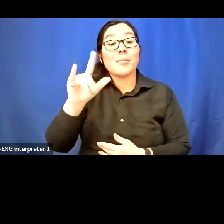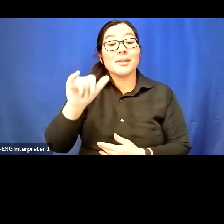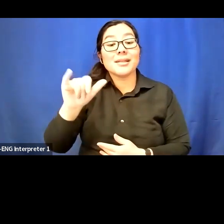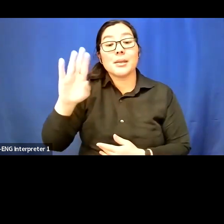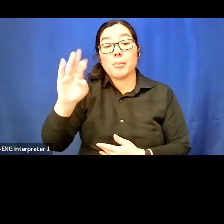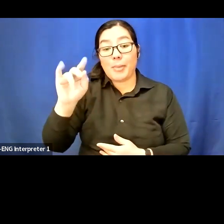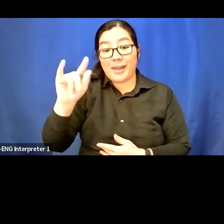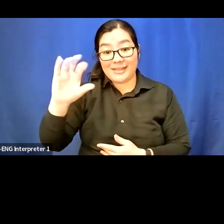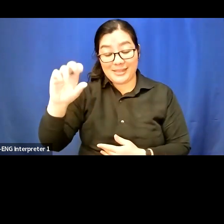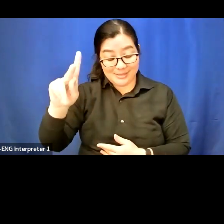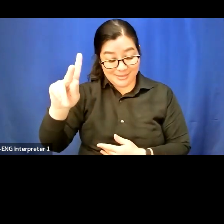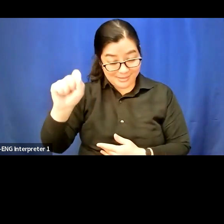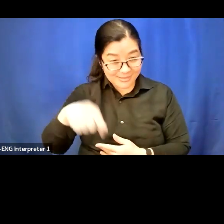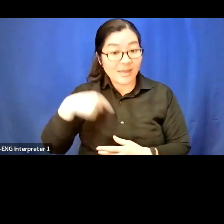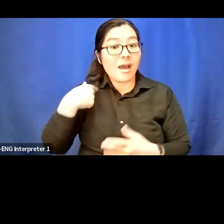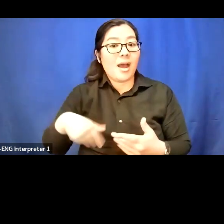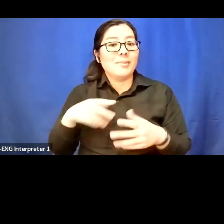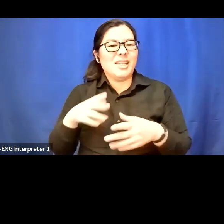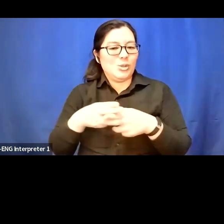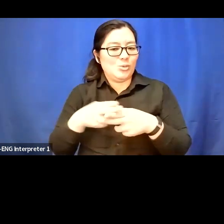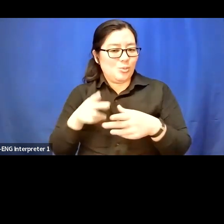I have a few access notes to kick off our program today.